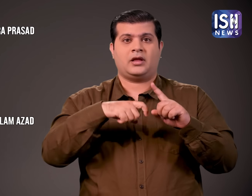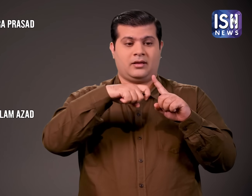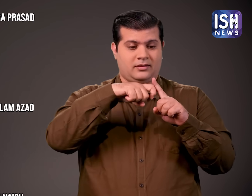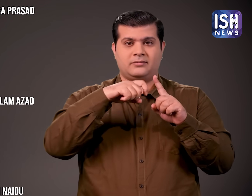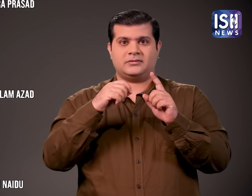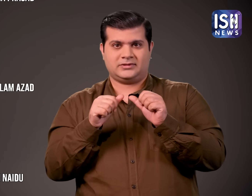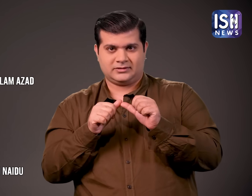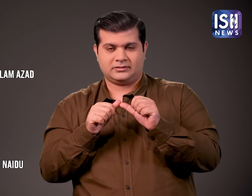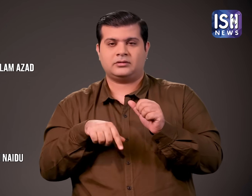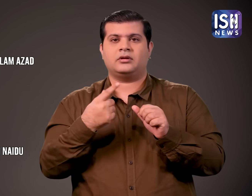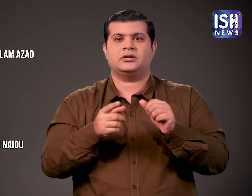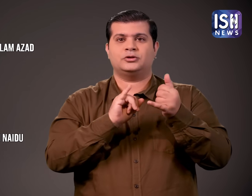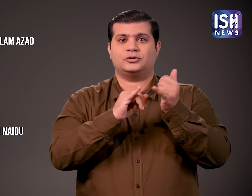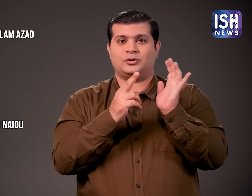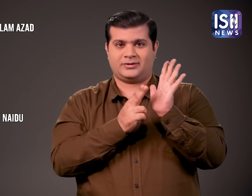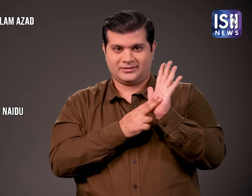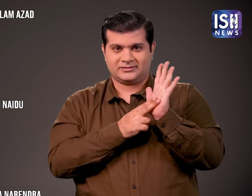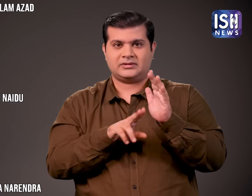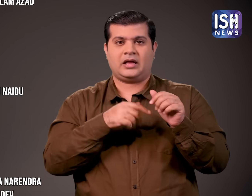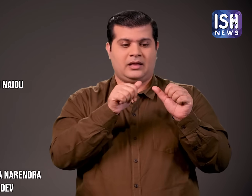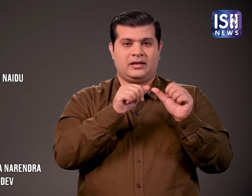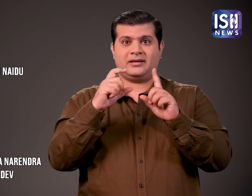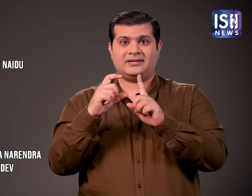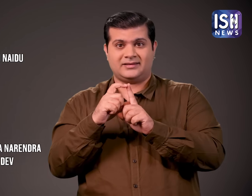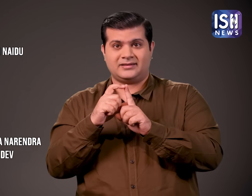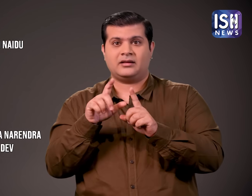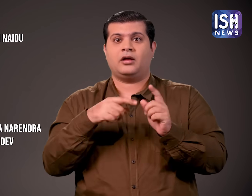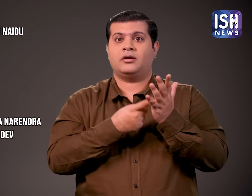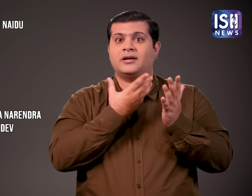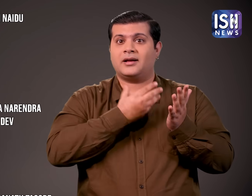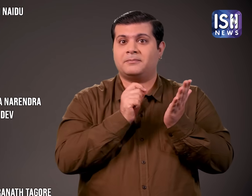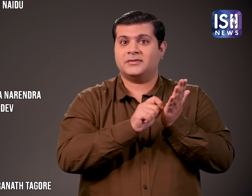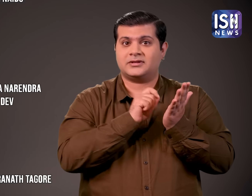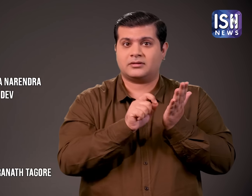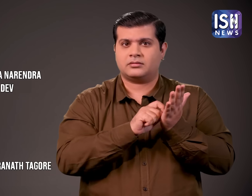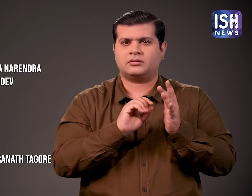Maulana Abdul Kalam Azad, Sarojini Naidu, Acharya Deva, and Rabindranath Tagore